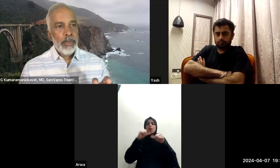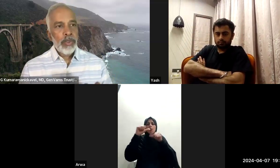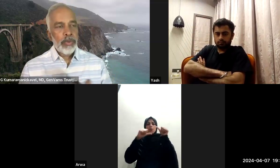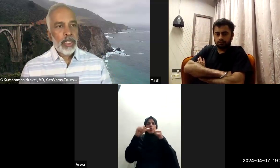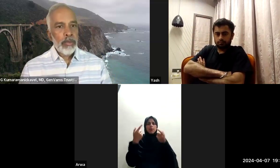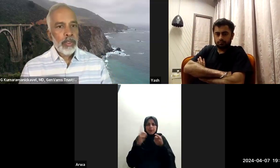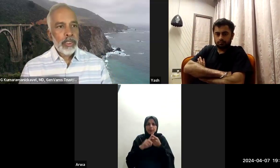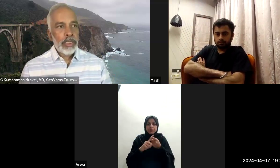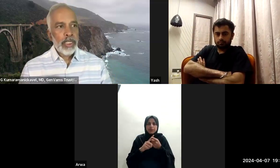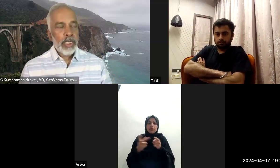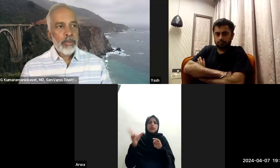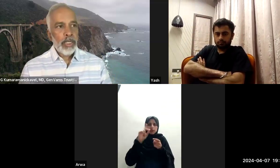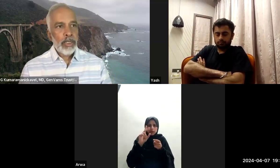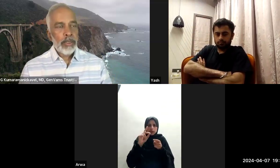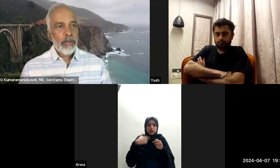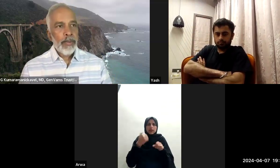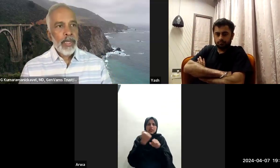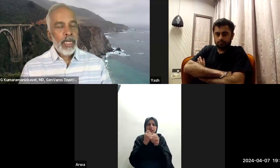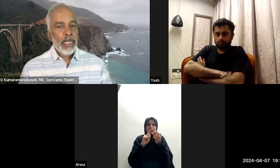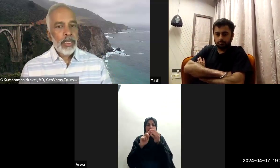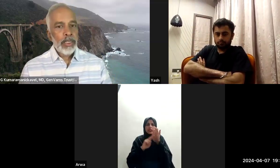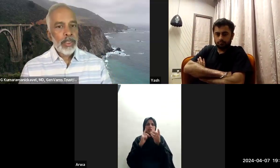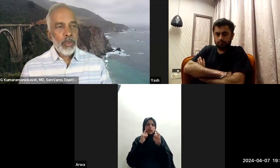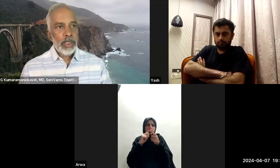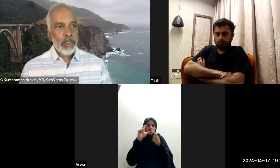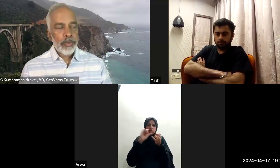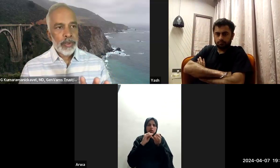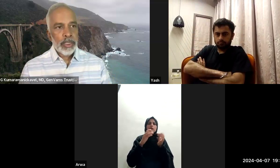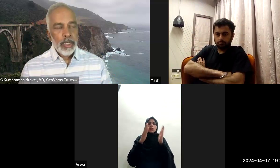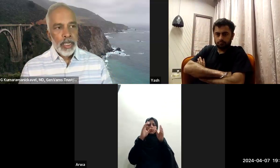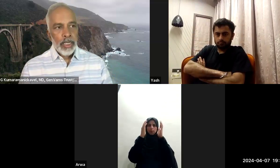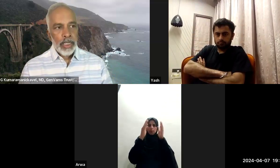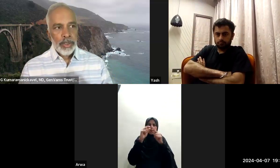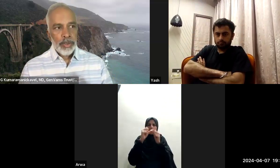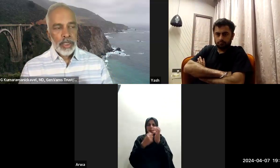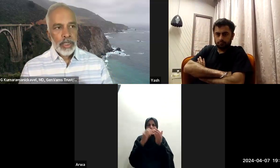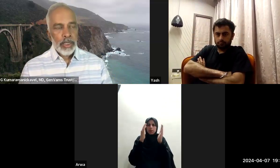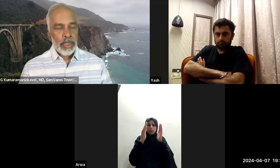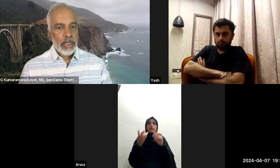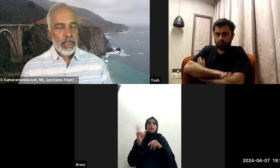after which we come to the genetics part and and so on and so forth. Next to this stage there is